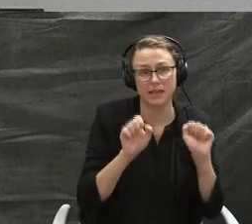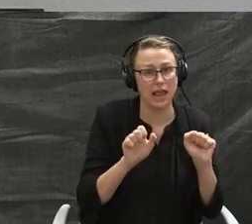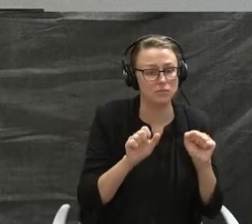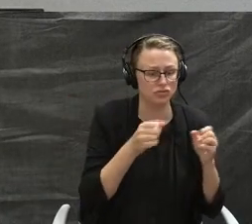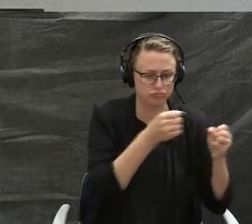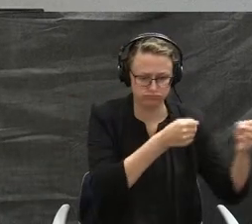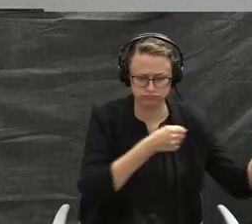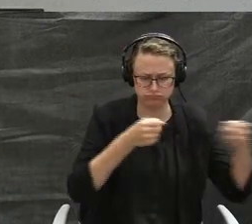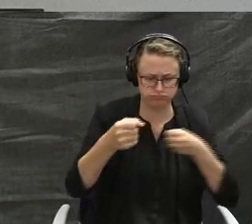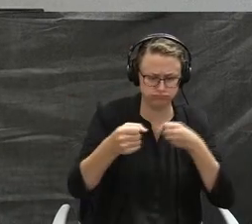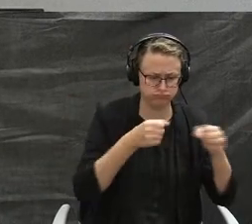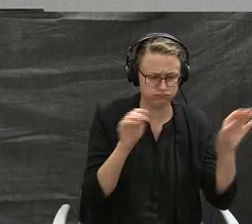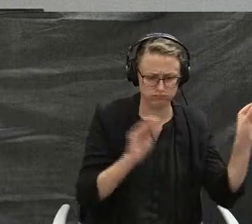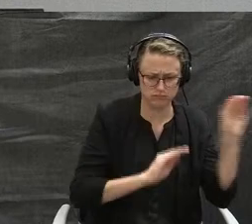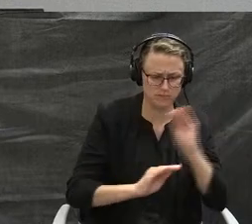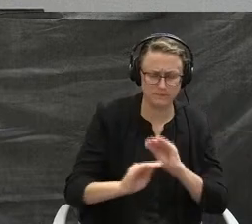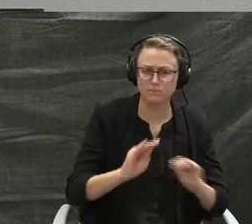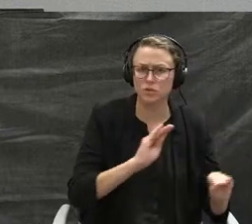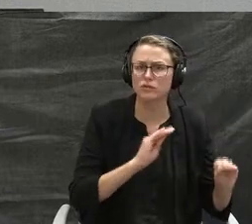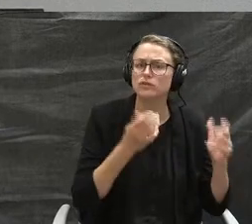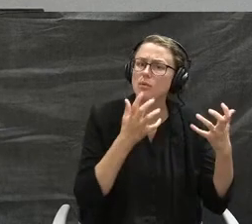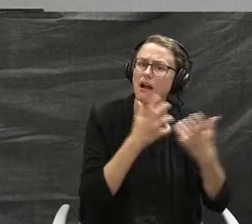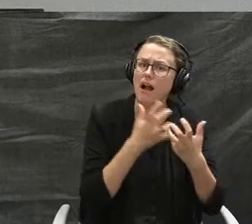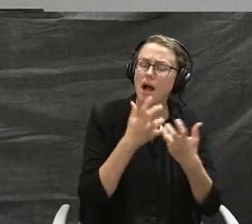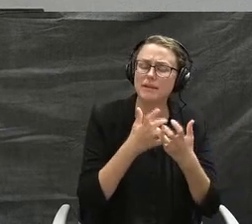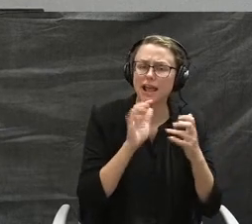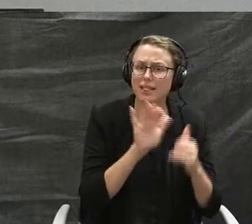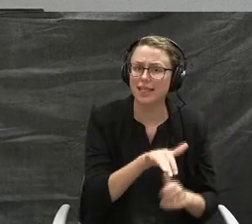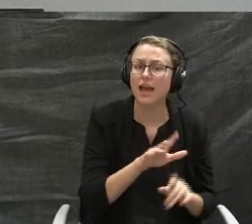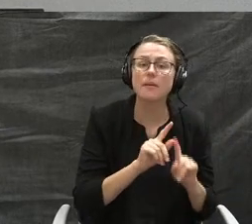accommodate that. But yeah, well, we're certainly going to